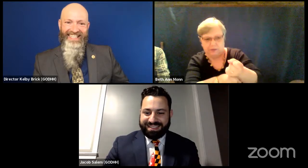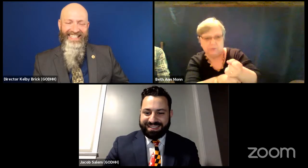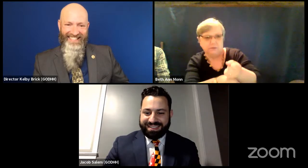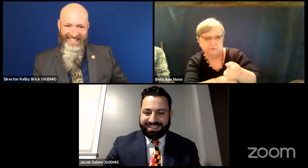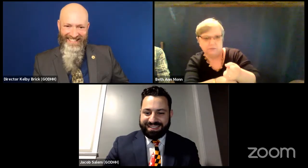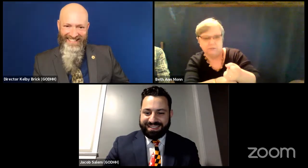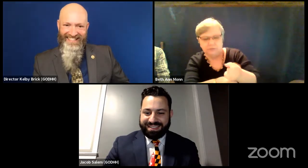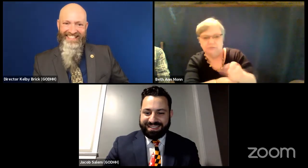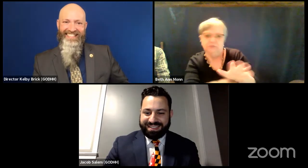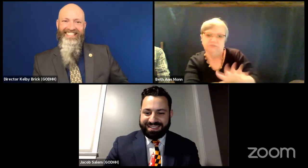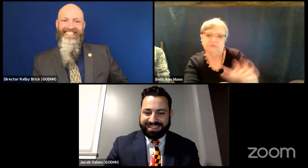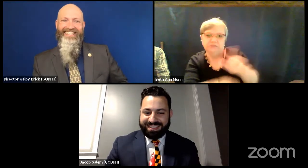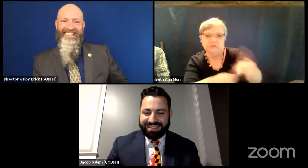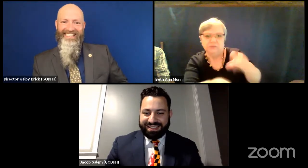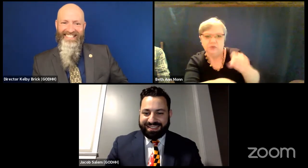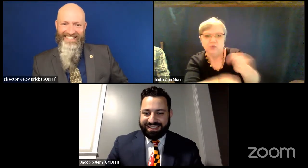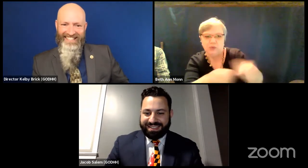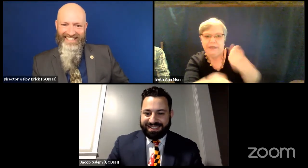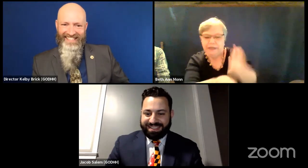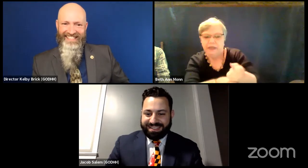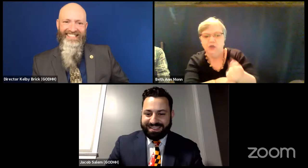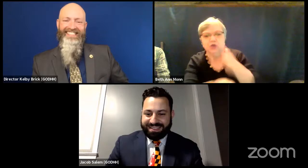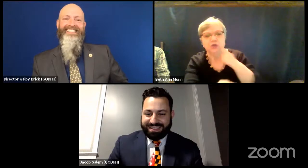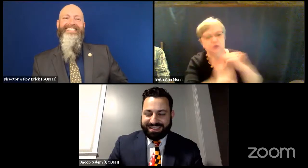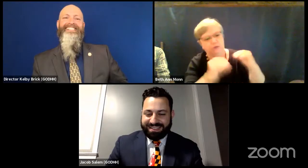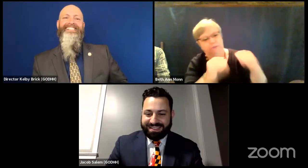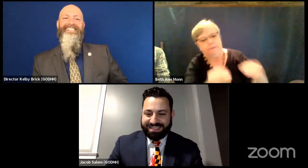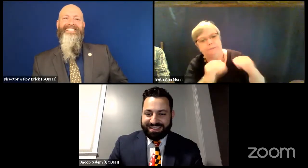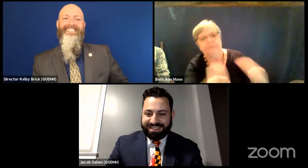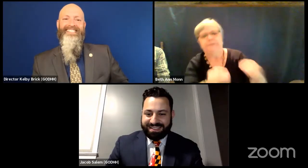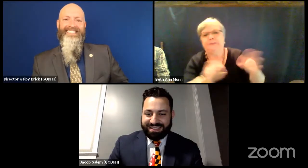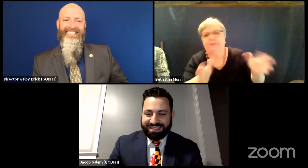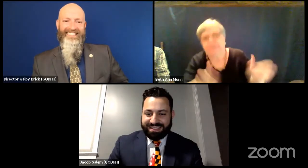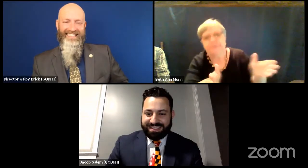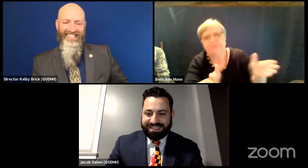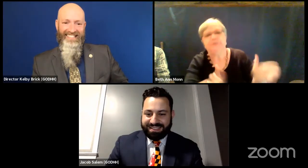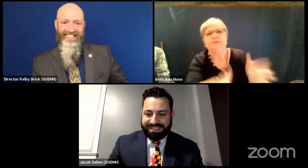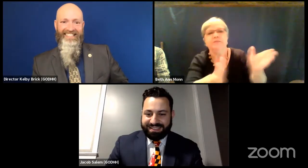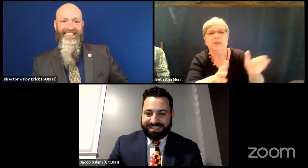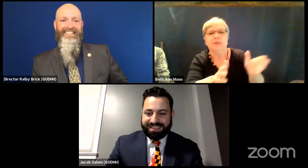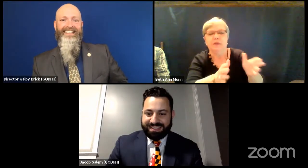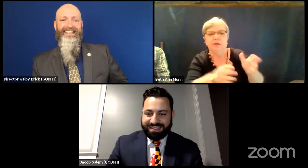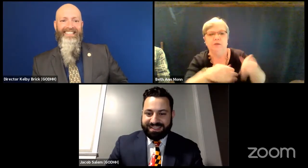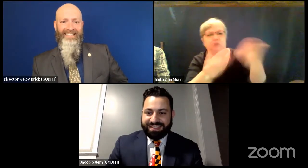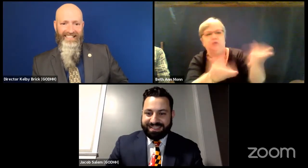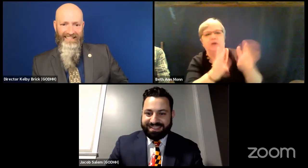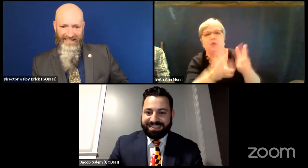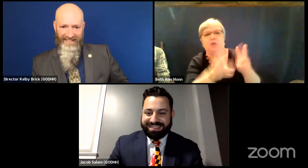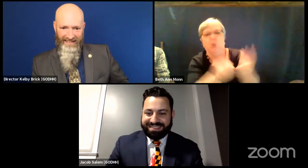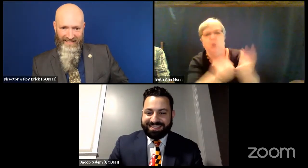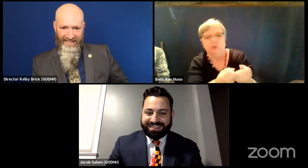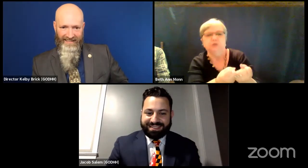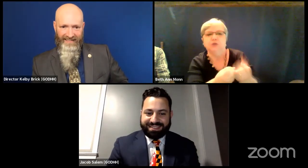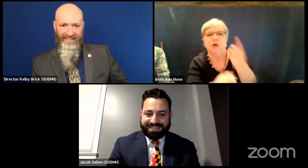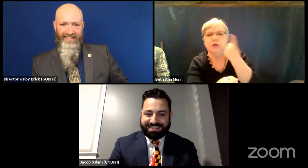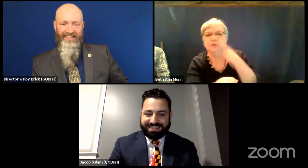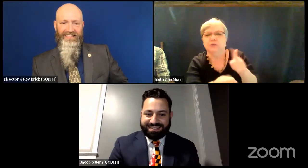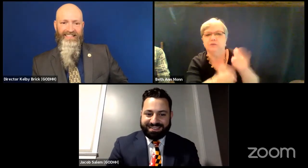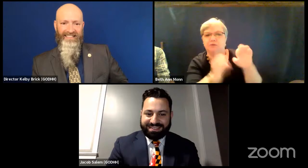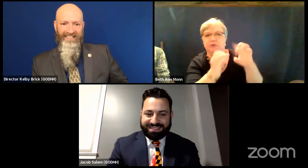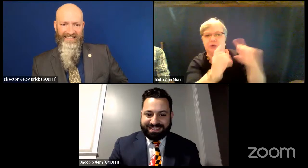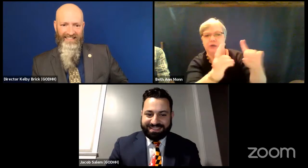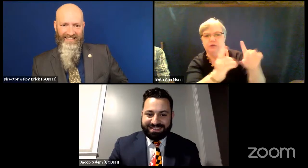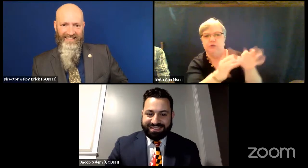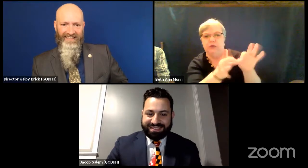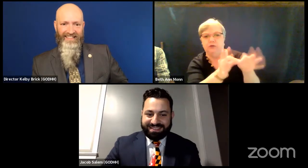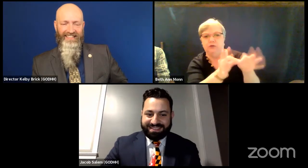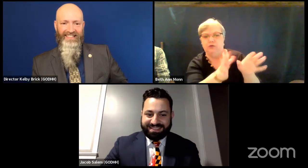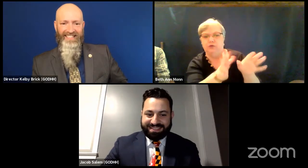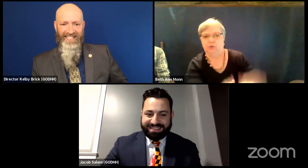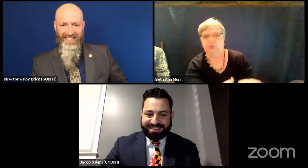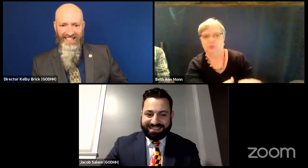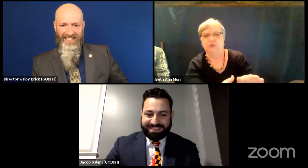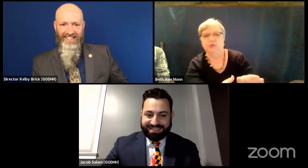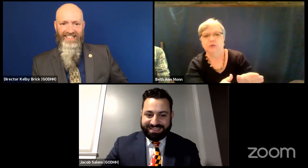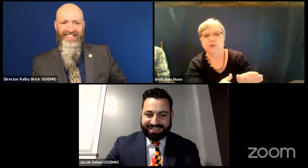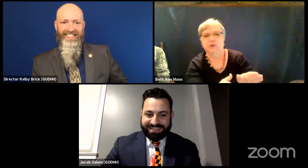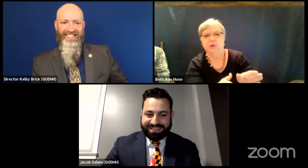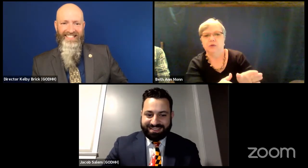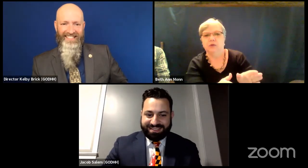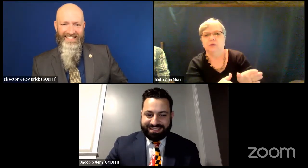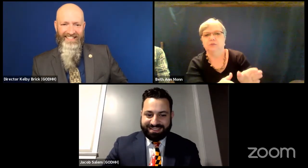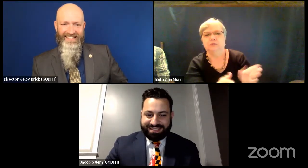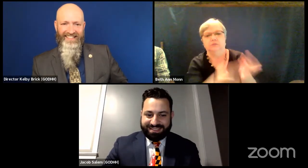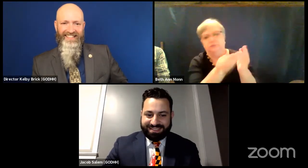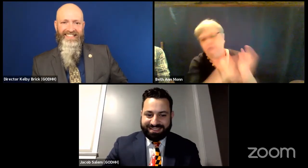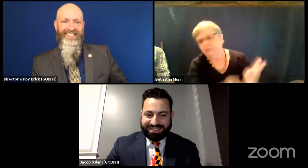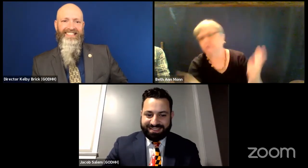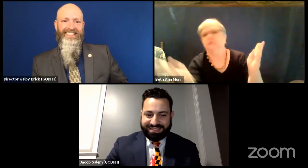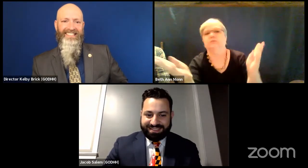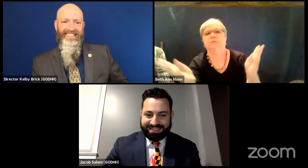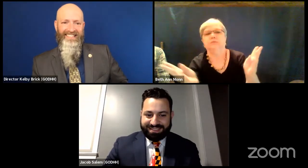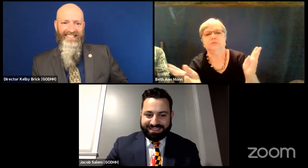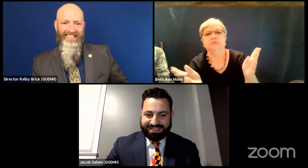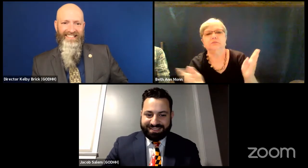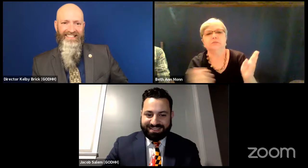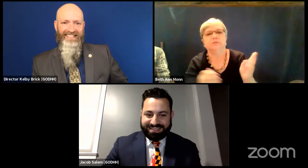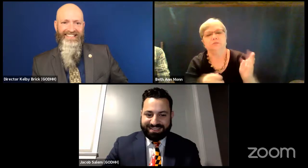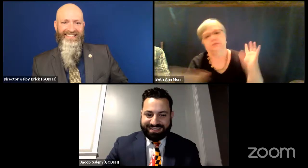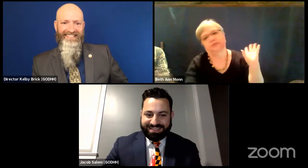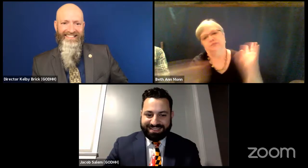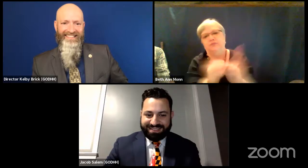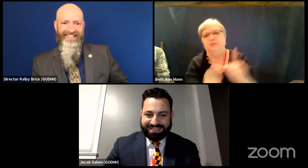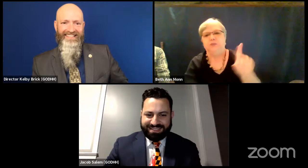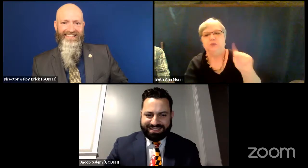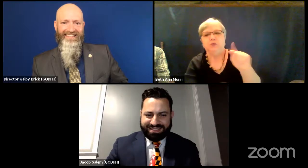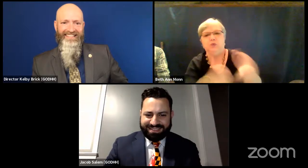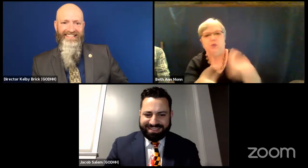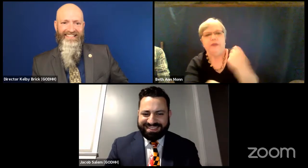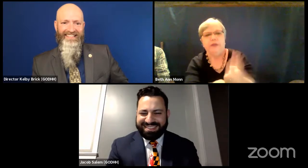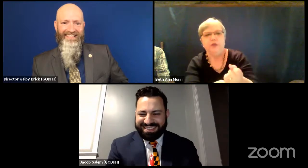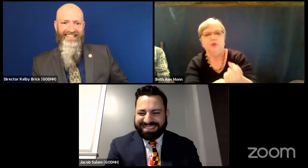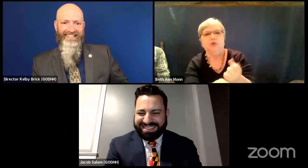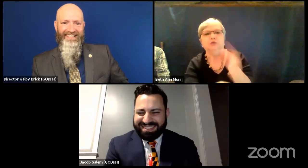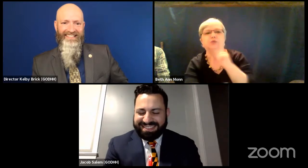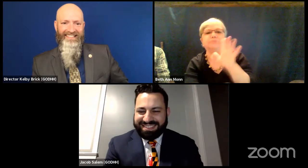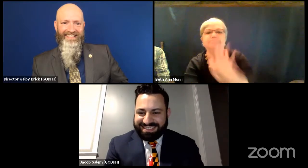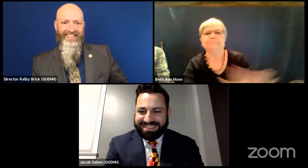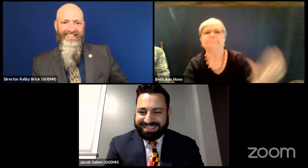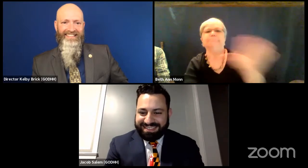20‑plus years to educate and provide workshops for K‑12 interpreters throughout the state.